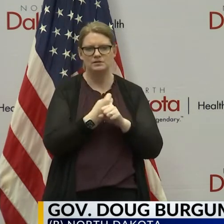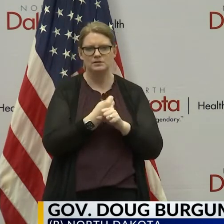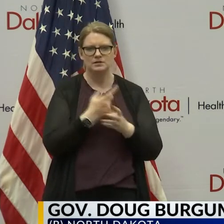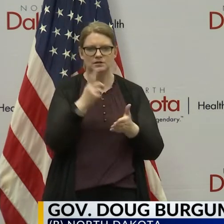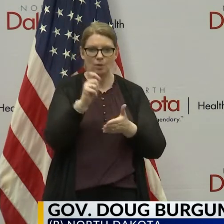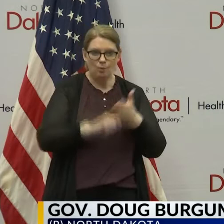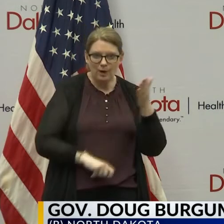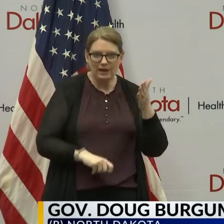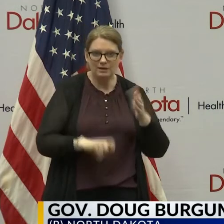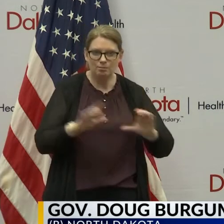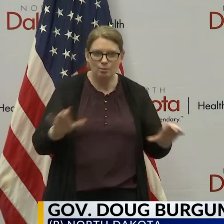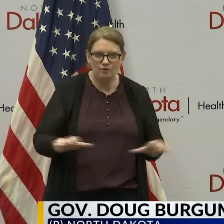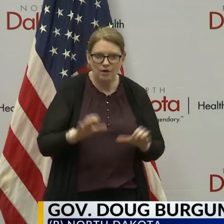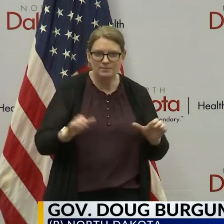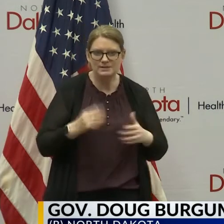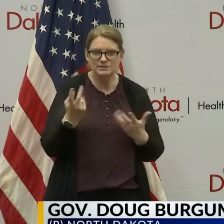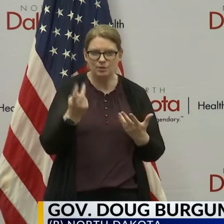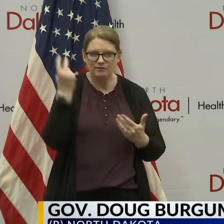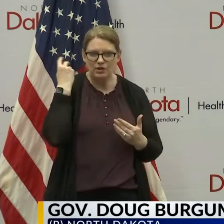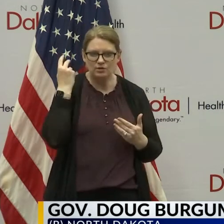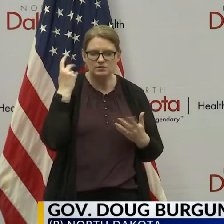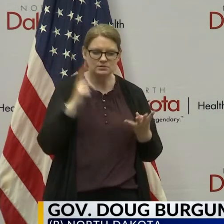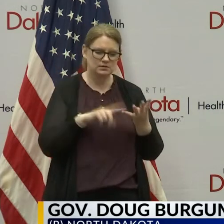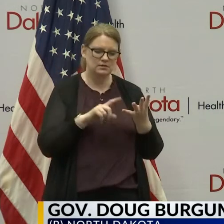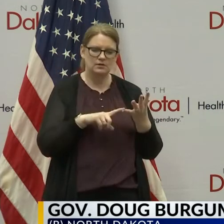TEACHER, PRINCIPAL AND ASSISTANT OR ASSOCIATE SUPERINTENDENT EMPLOYED FOR